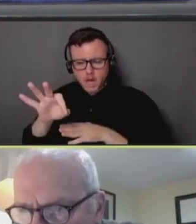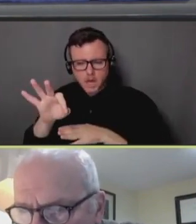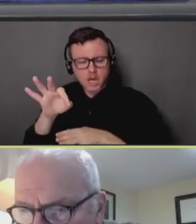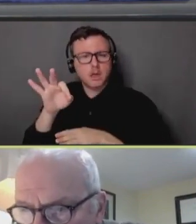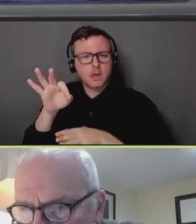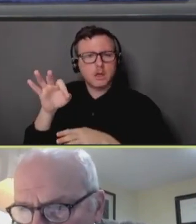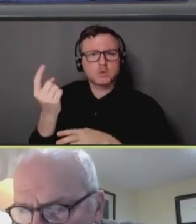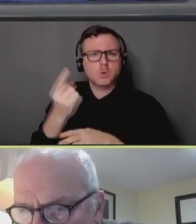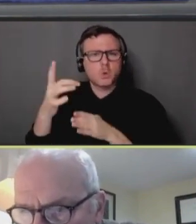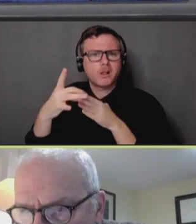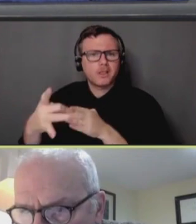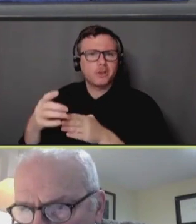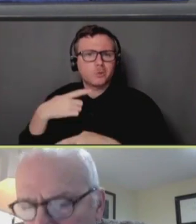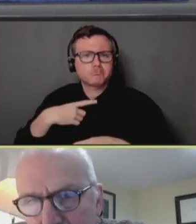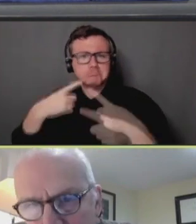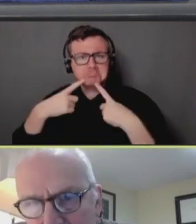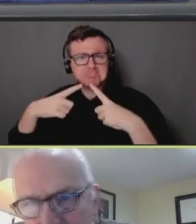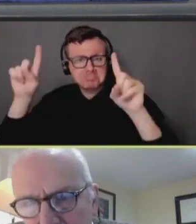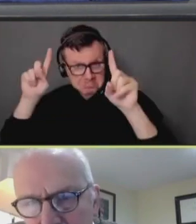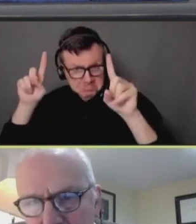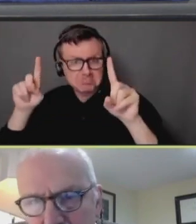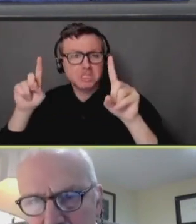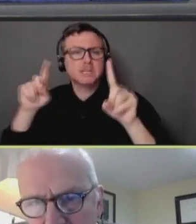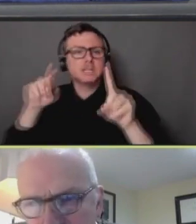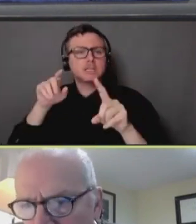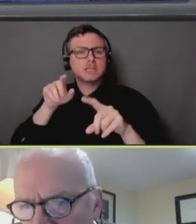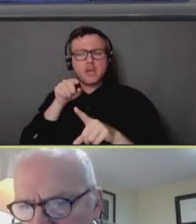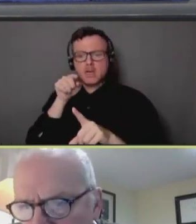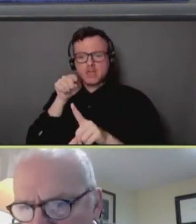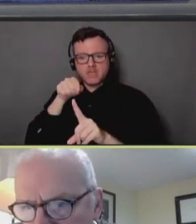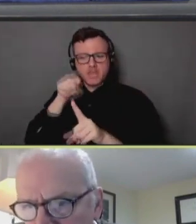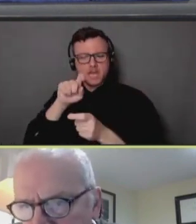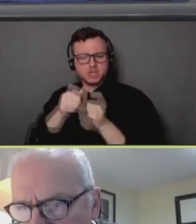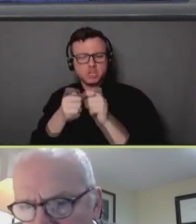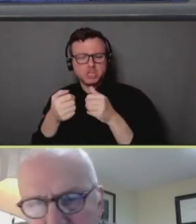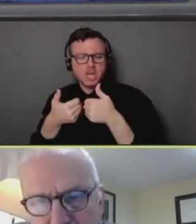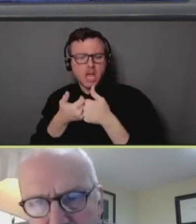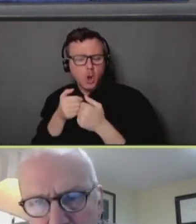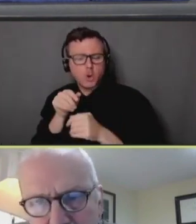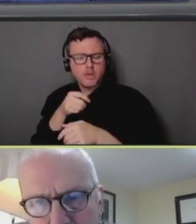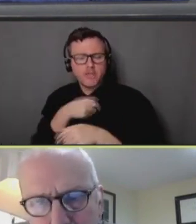Any sign of their changing how they message to those who trust them?